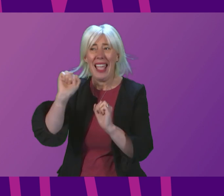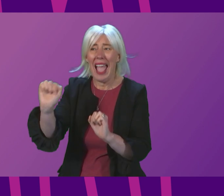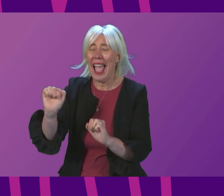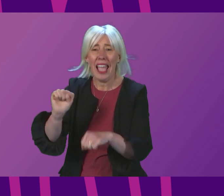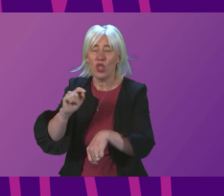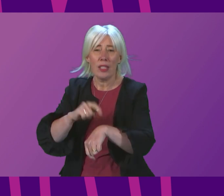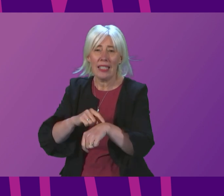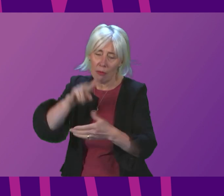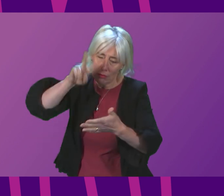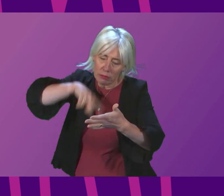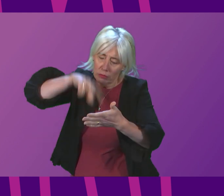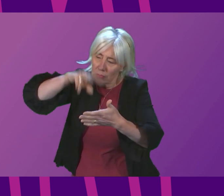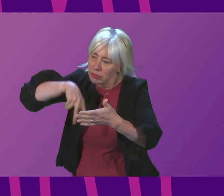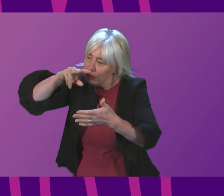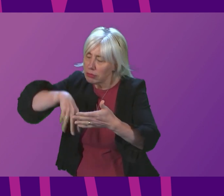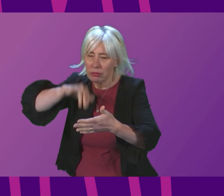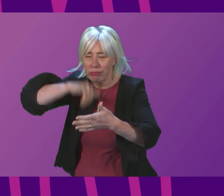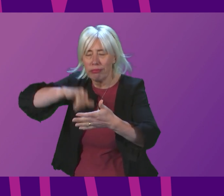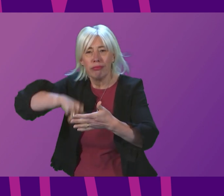of pages of documents that are in the public domain.